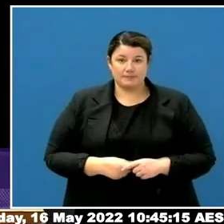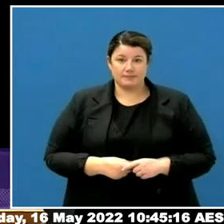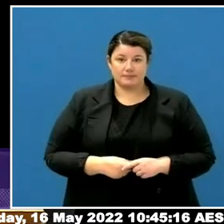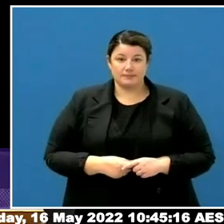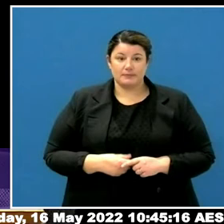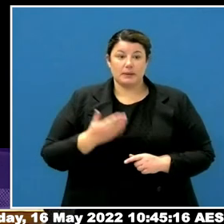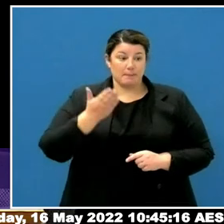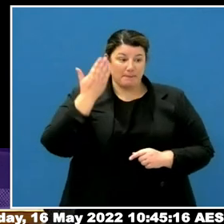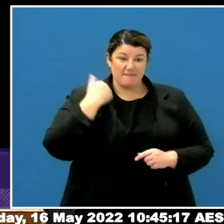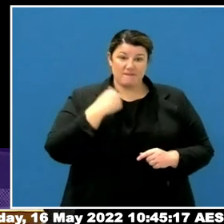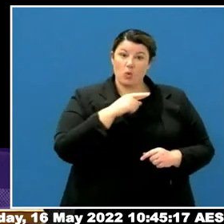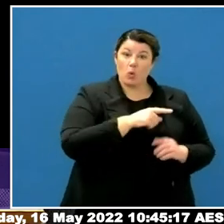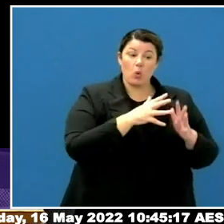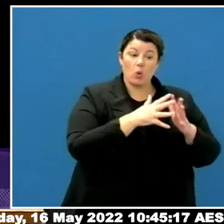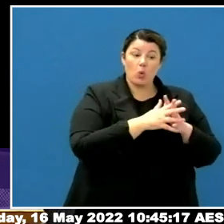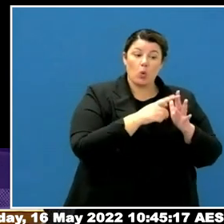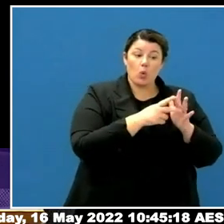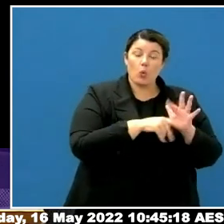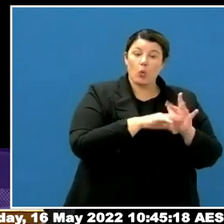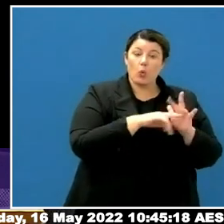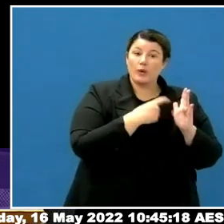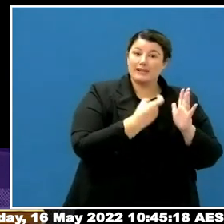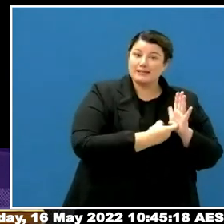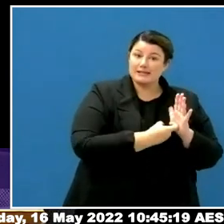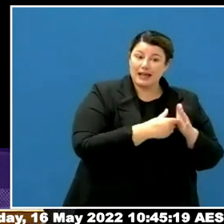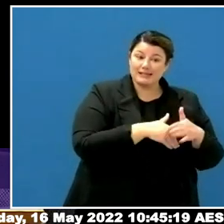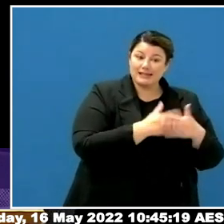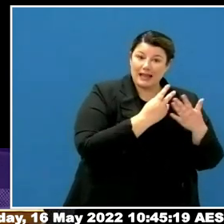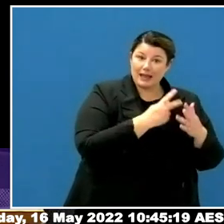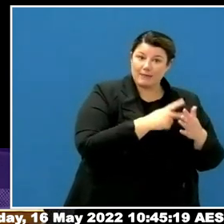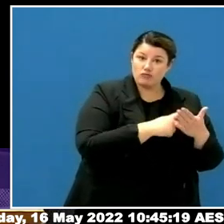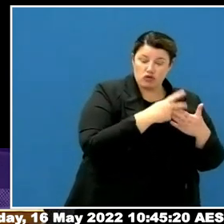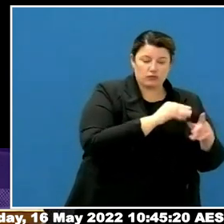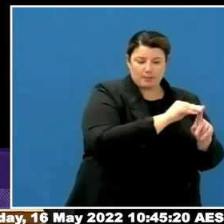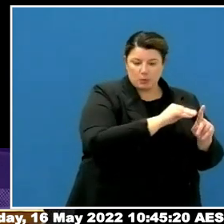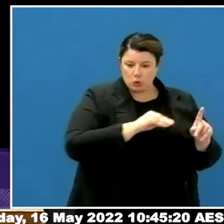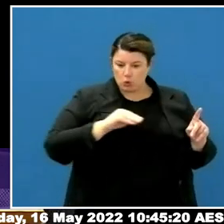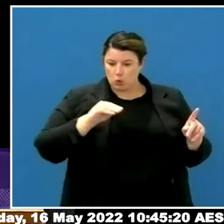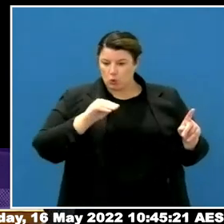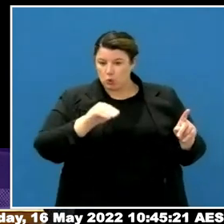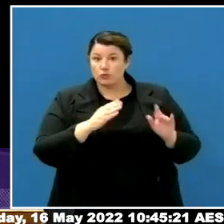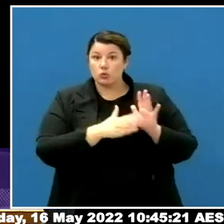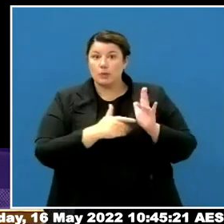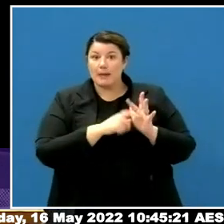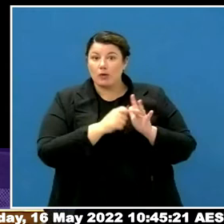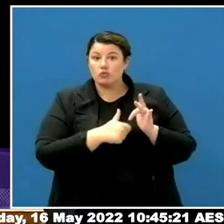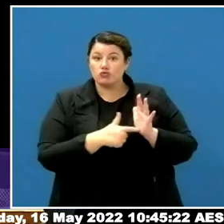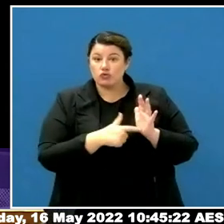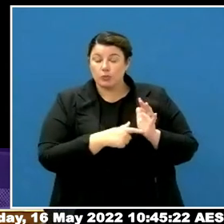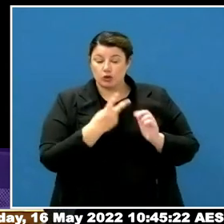program to the Mount Druitt day program in early 2018 and some of the difficulties she